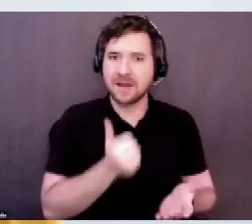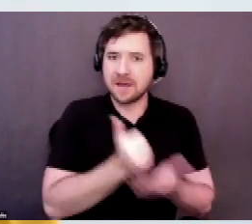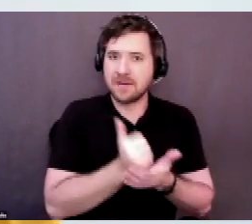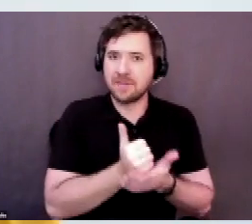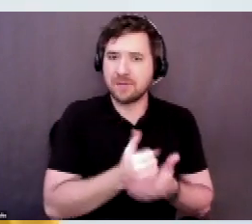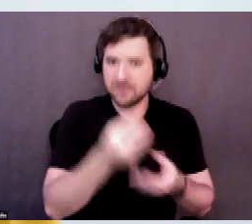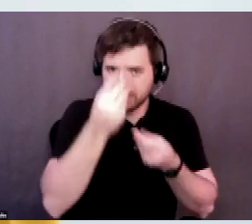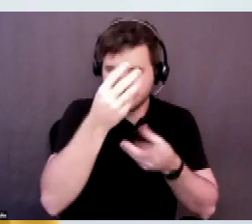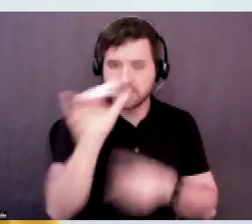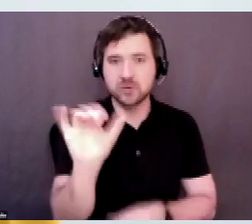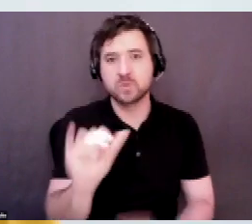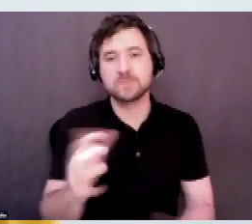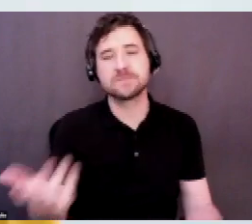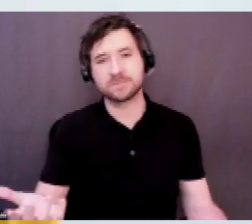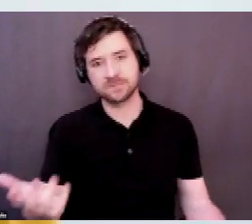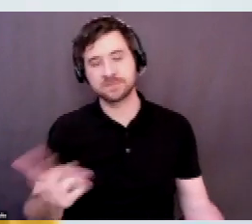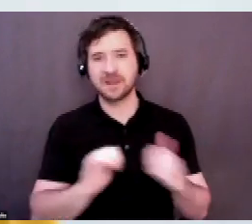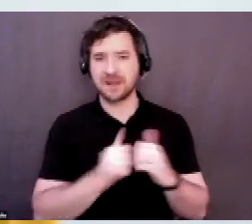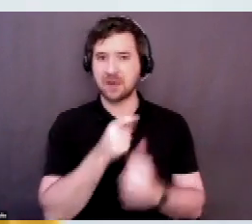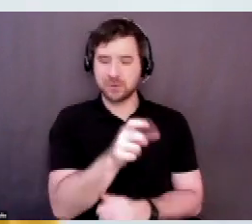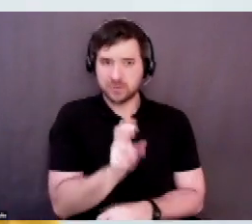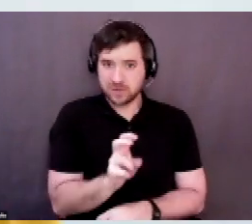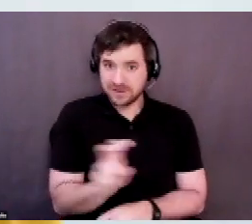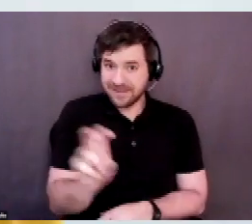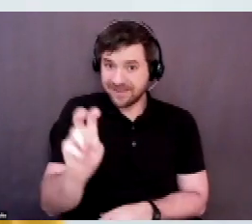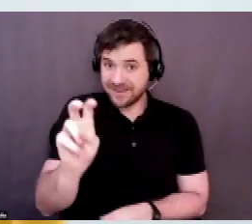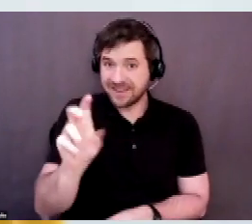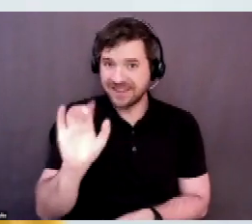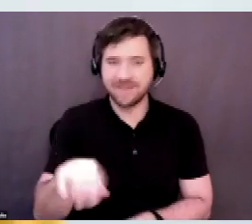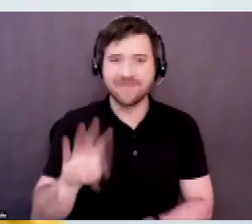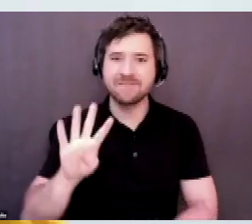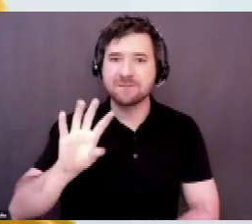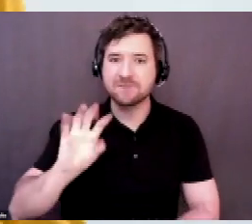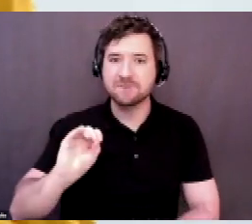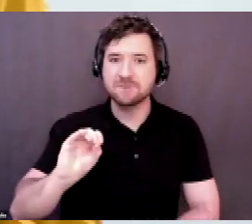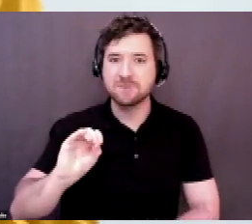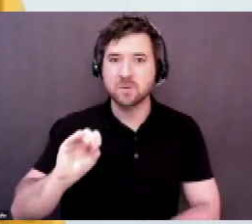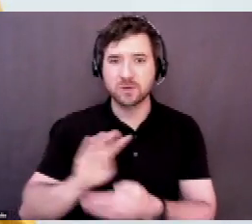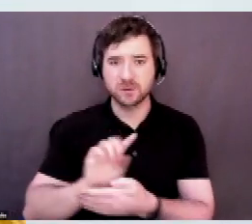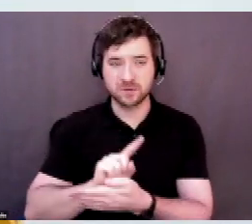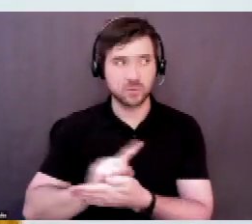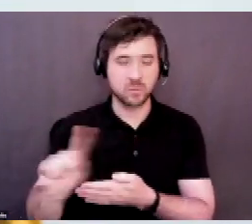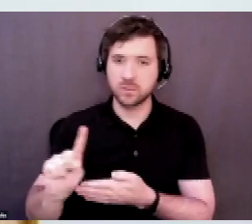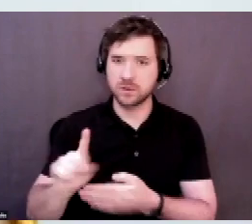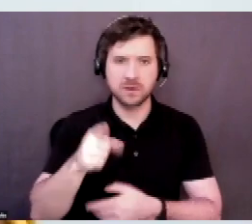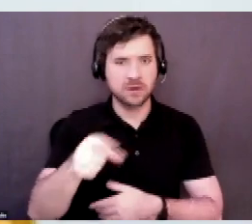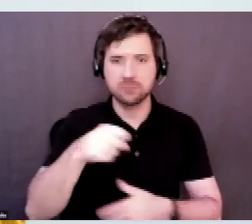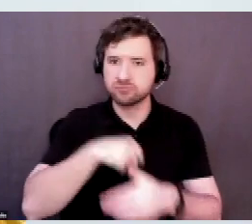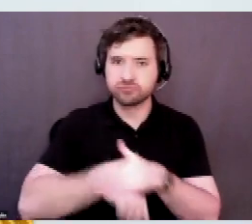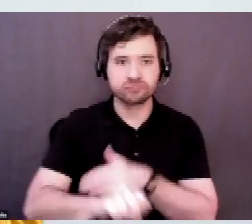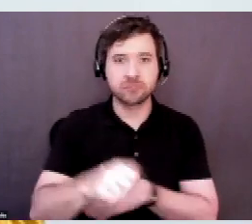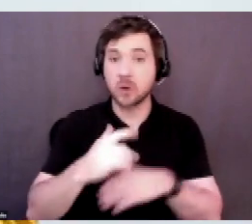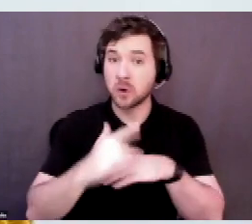how you navigated those 40 weeks. Even though you delivered early, you still had that journey, right?